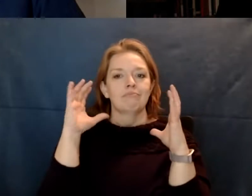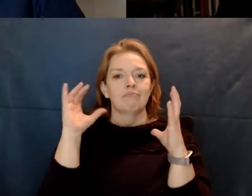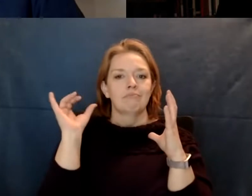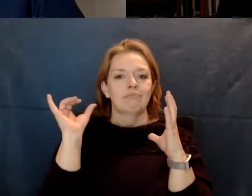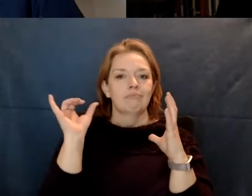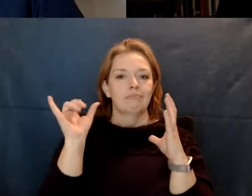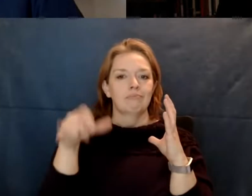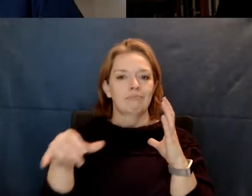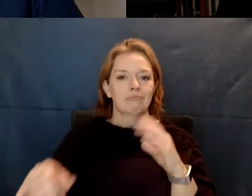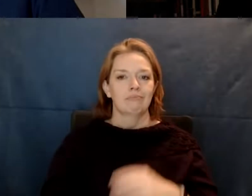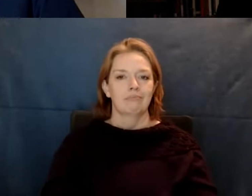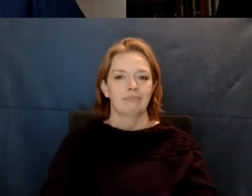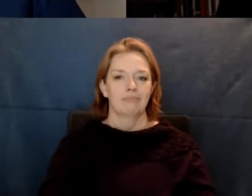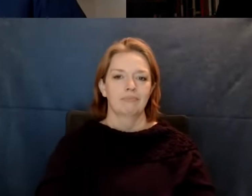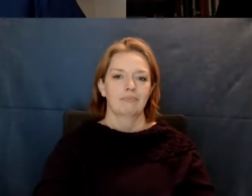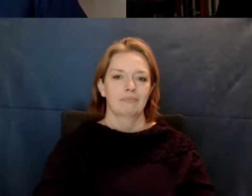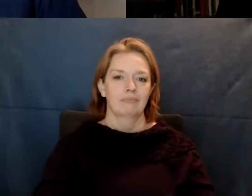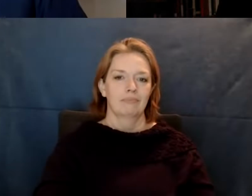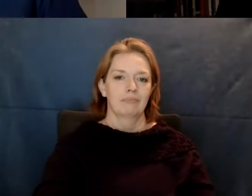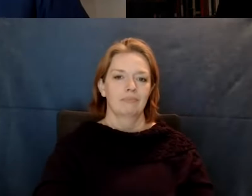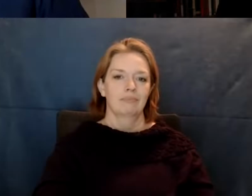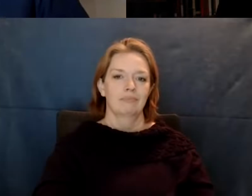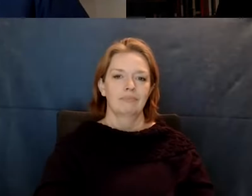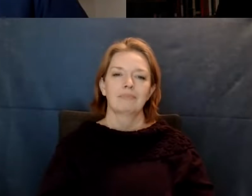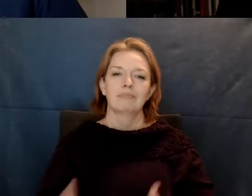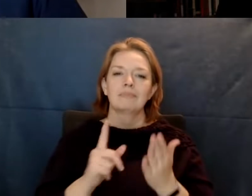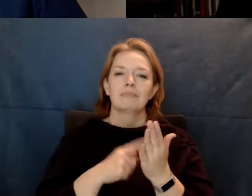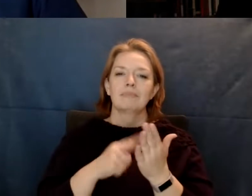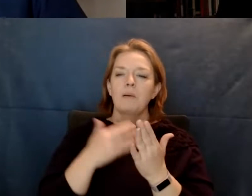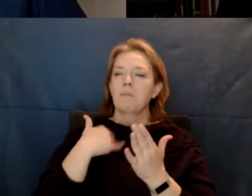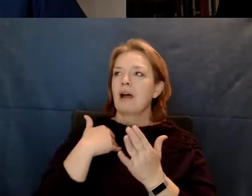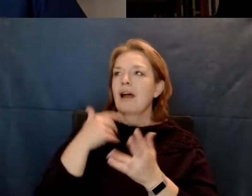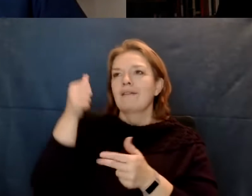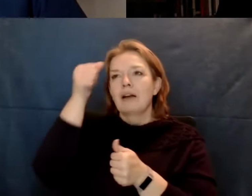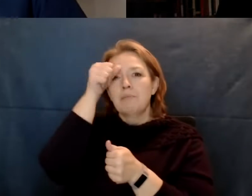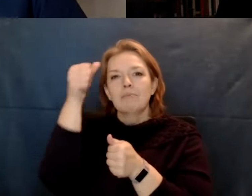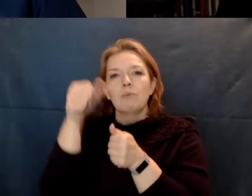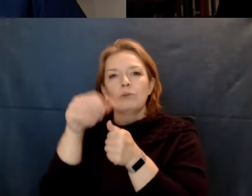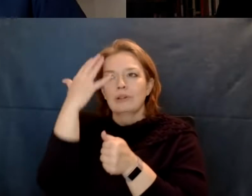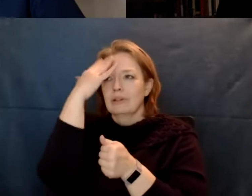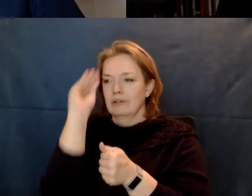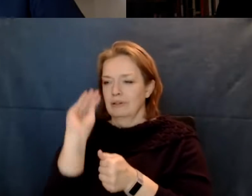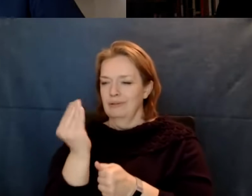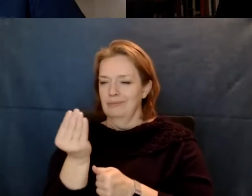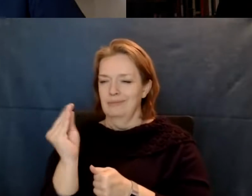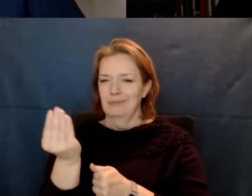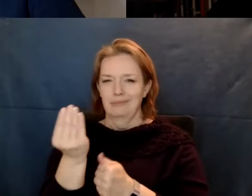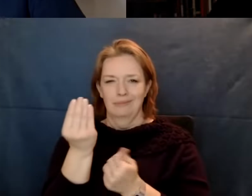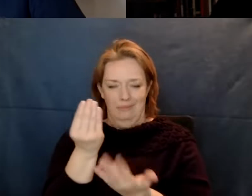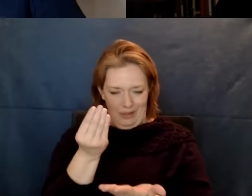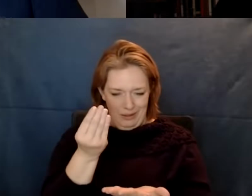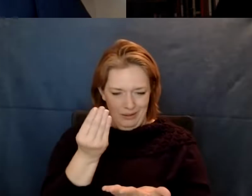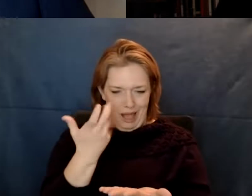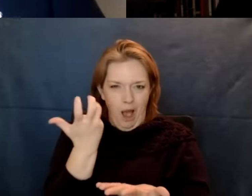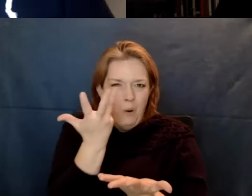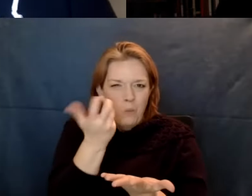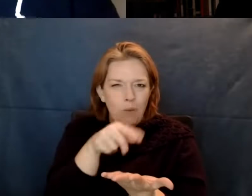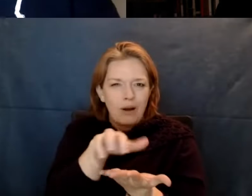memories that I may be trying to work into a poem, the same way that, you know, our memory